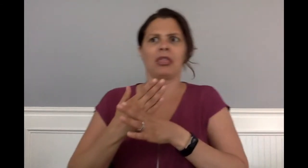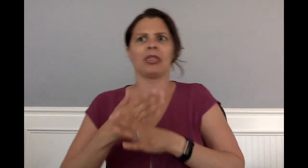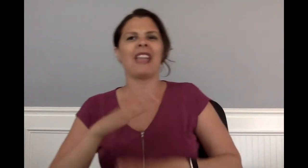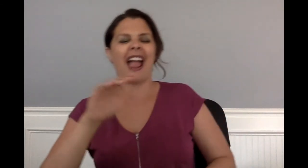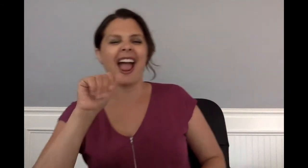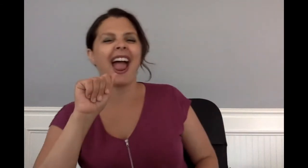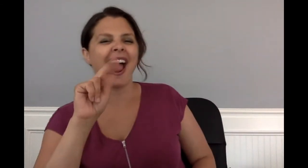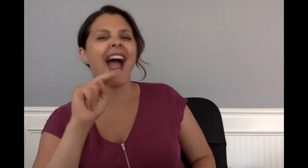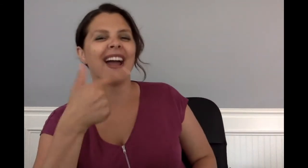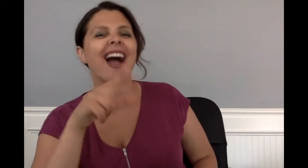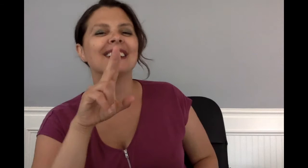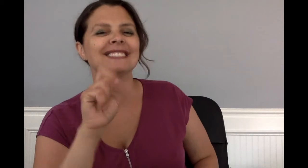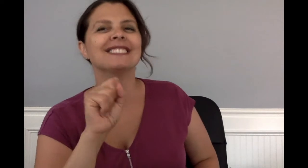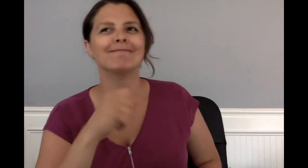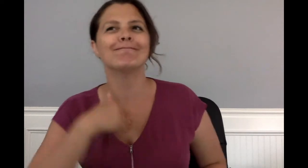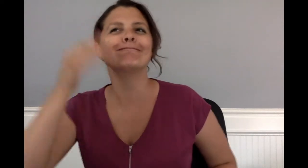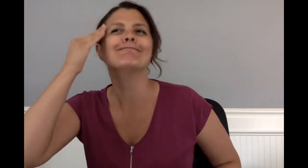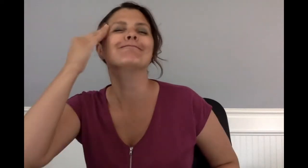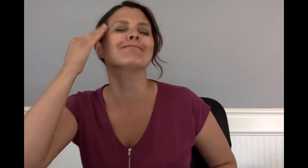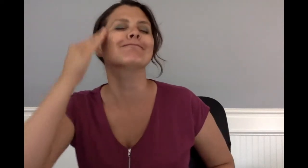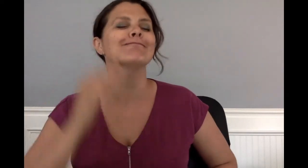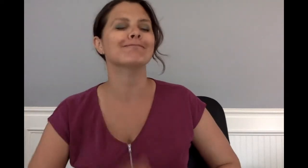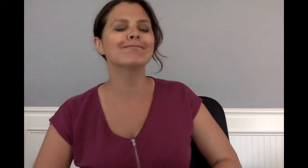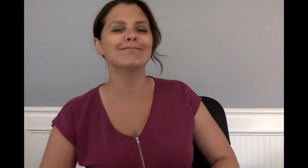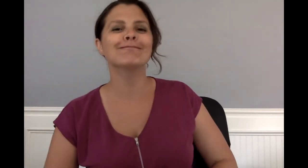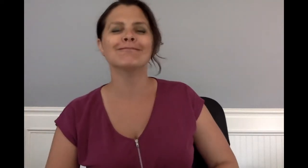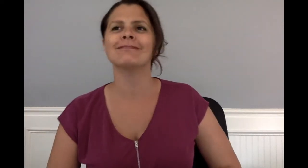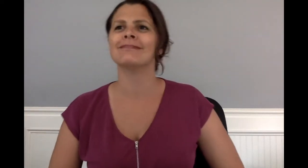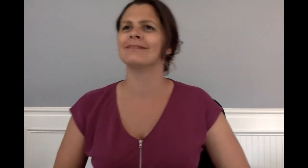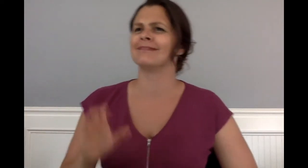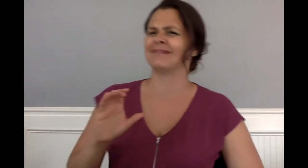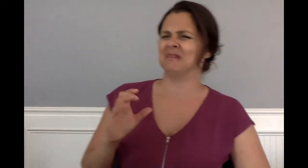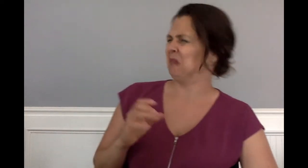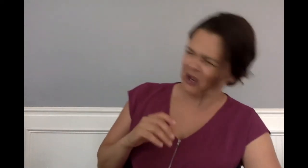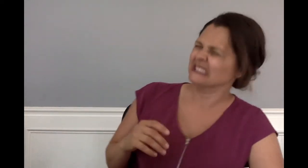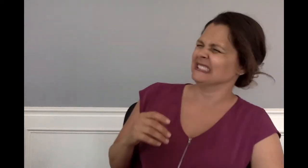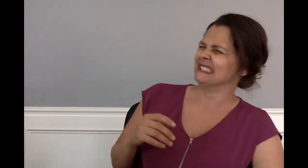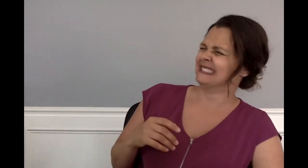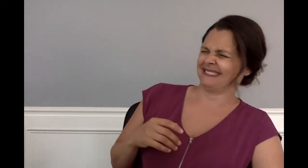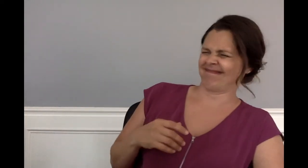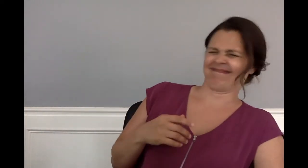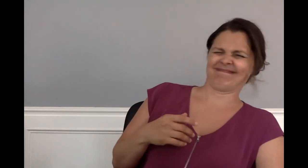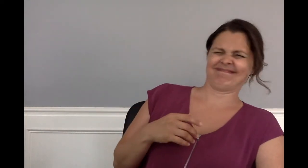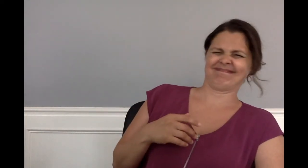“Angus.”The woman gave a wise nod. “What?” Charlie said.